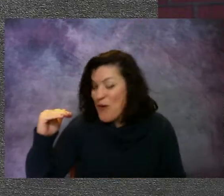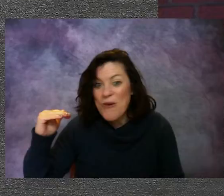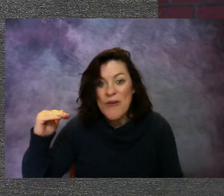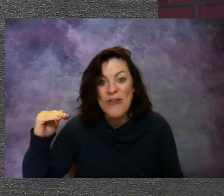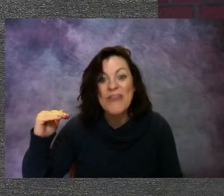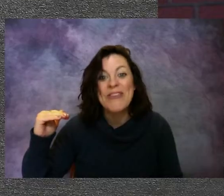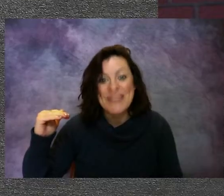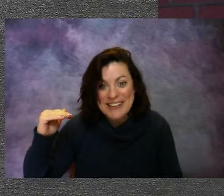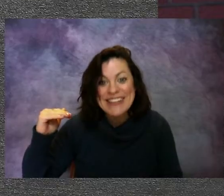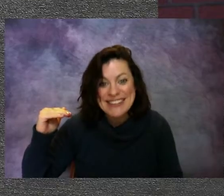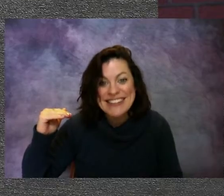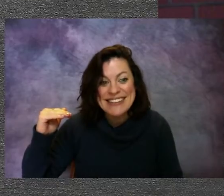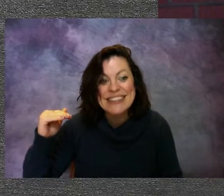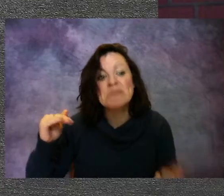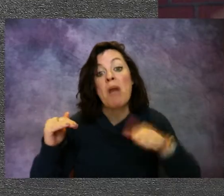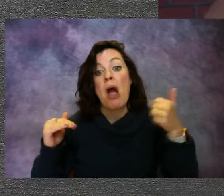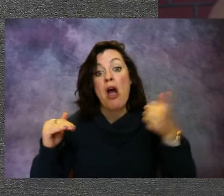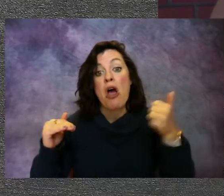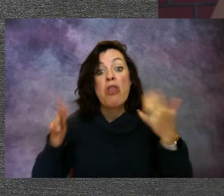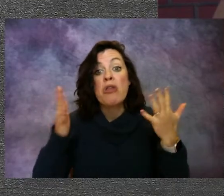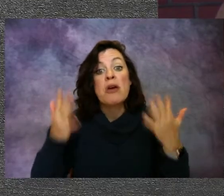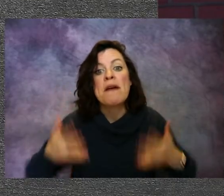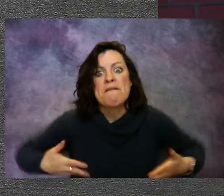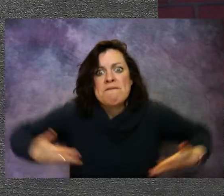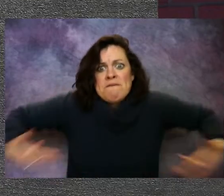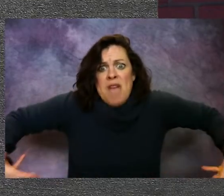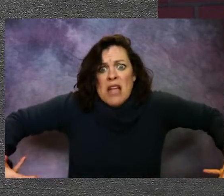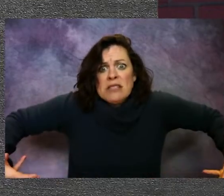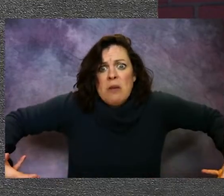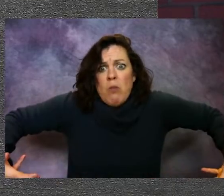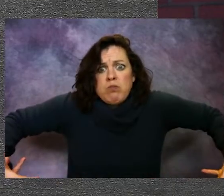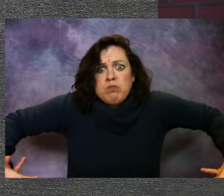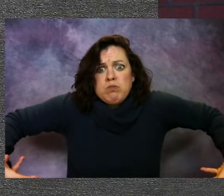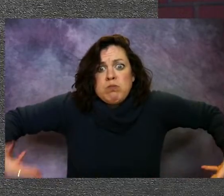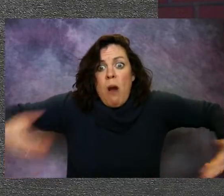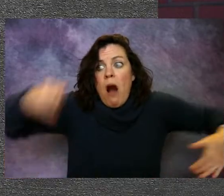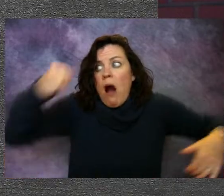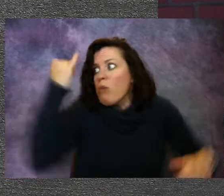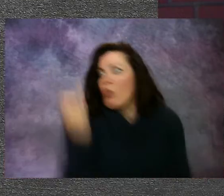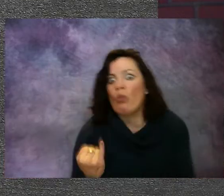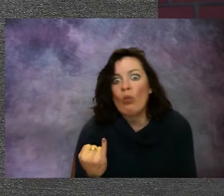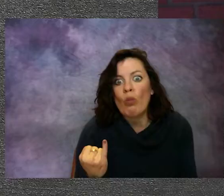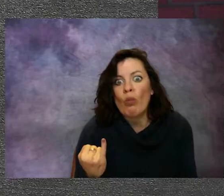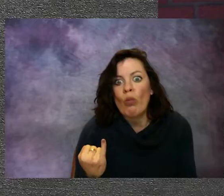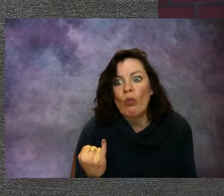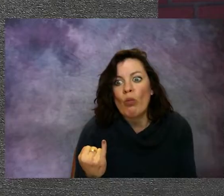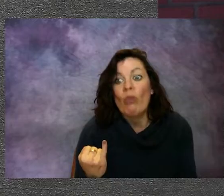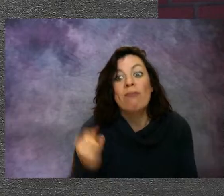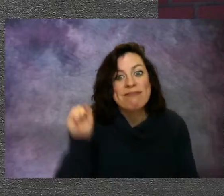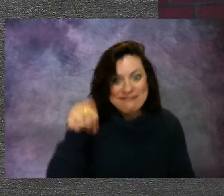or maybe even the words fat and skinny. Those are all words that are opposites.